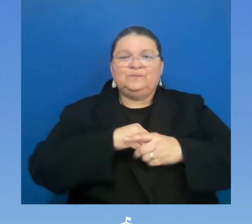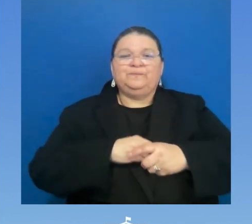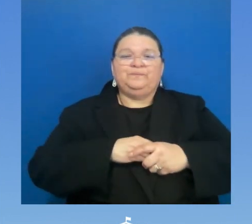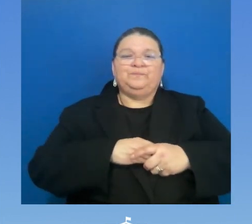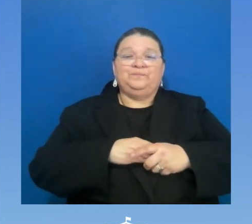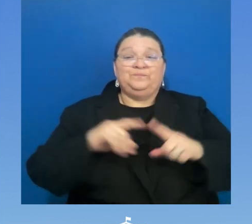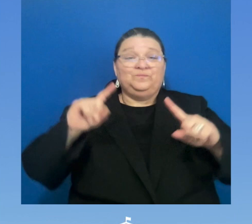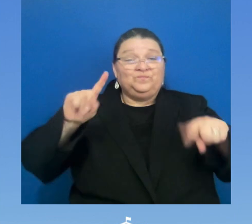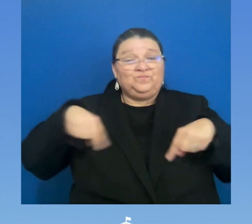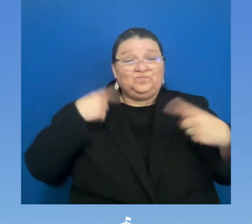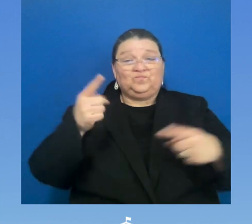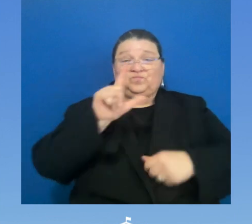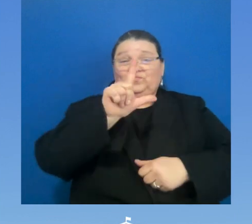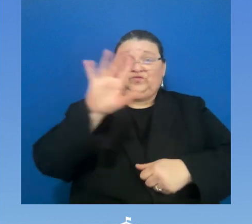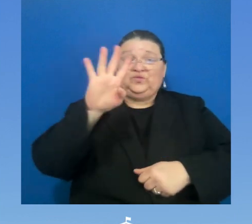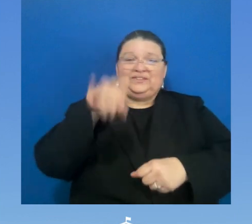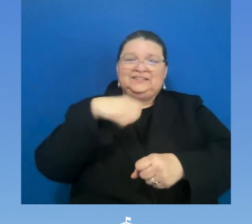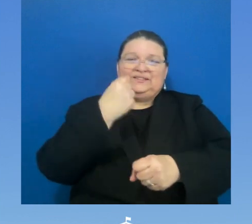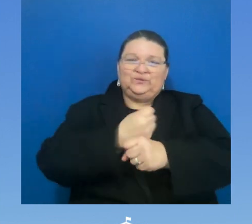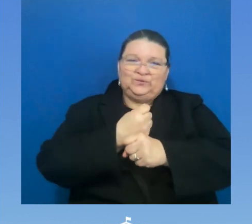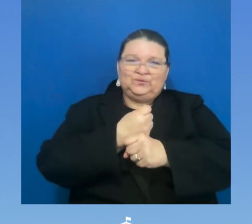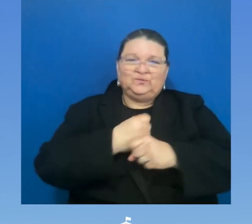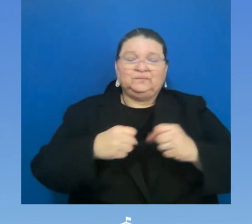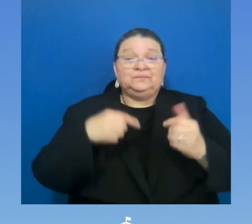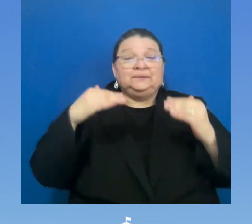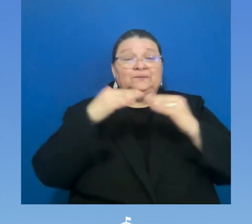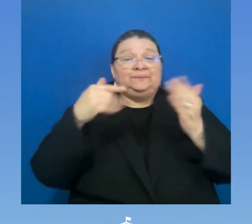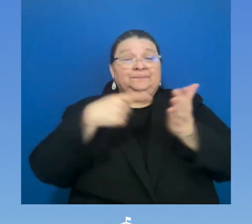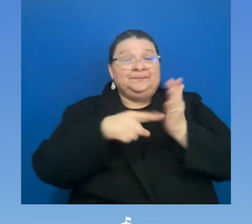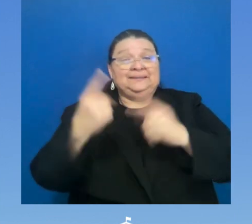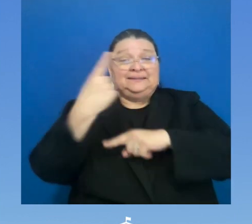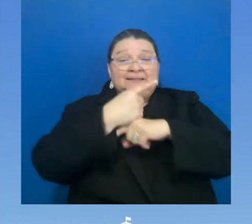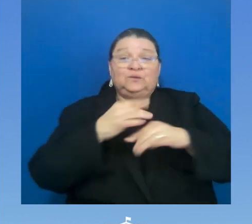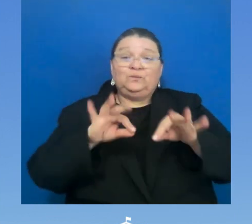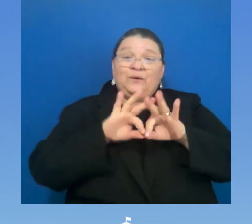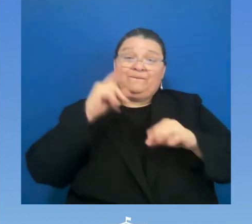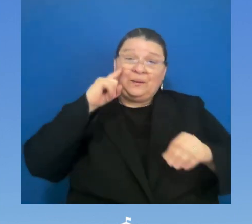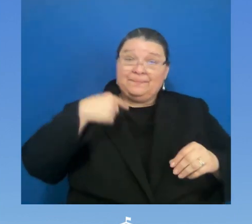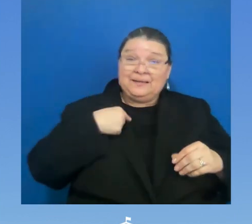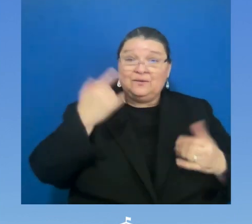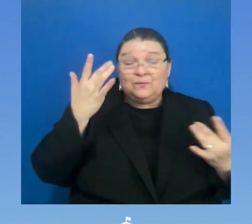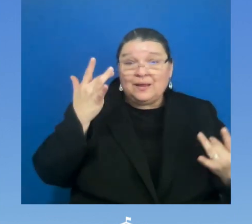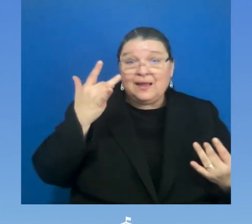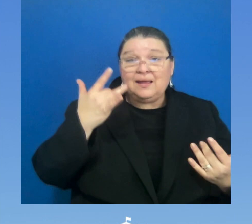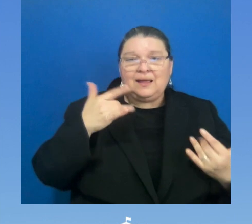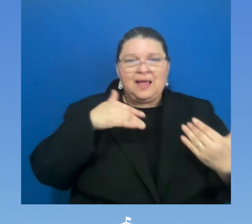Equal pay day is important to me because we need to address the gender pay gap in a free society